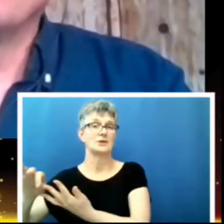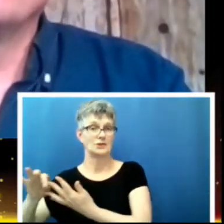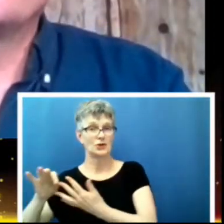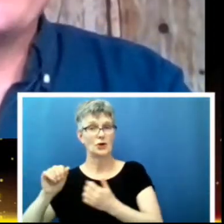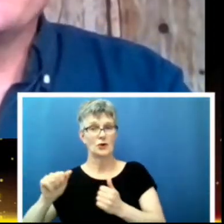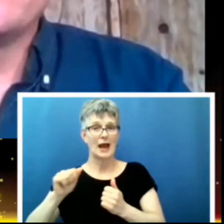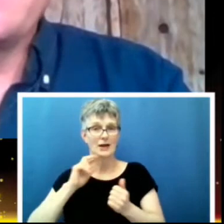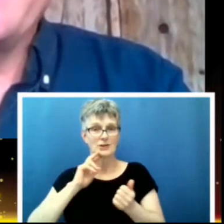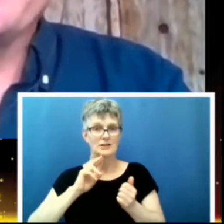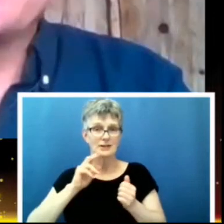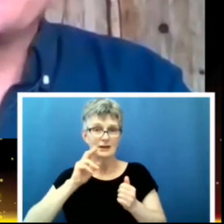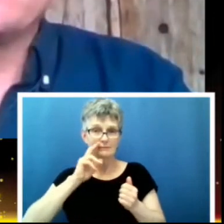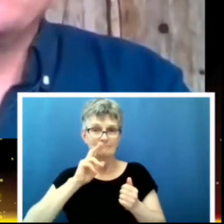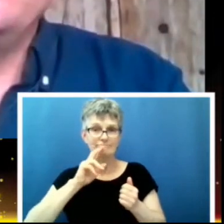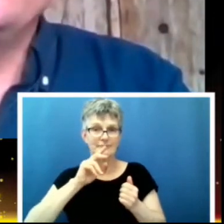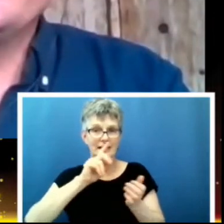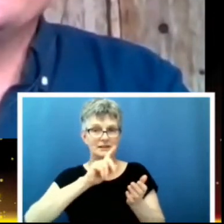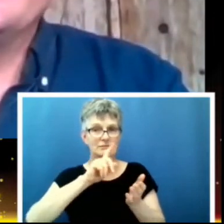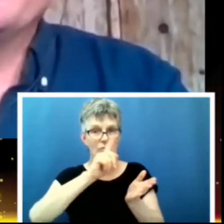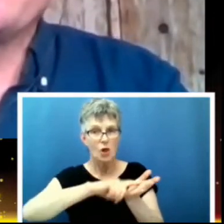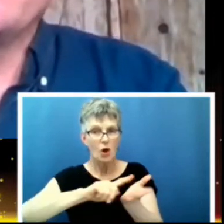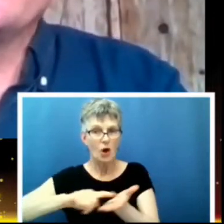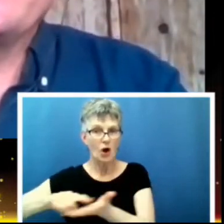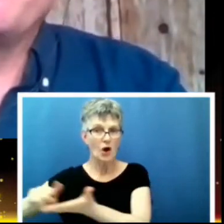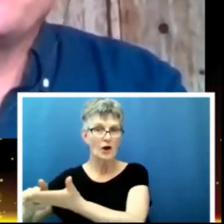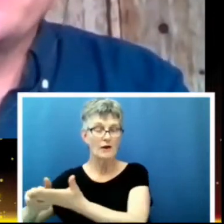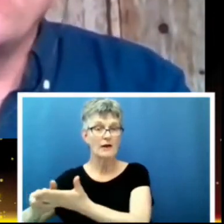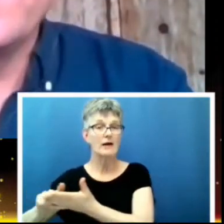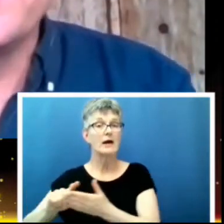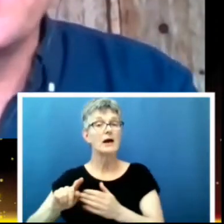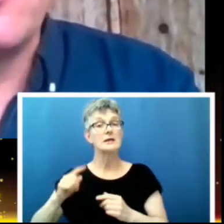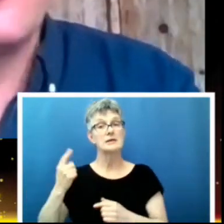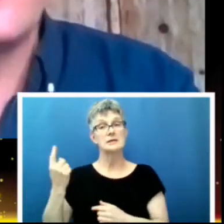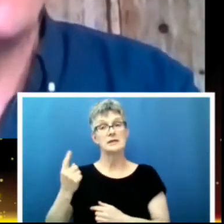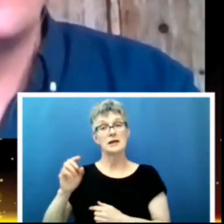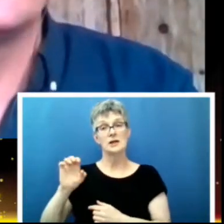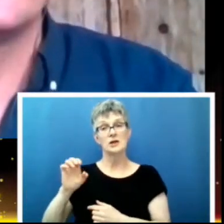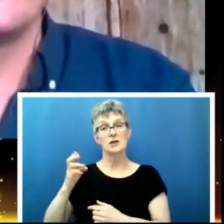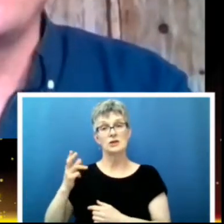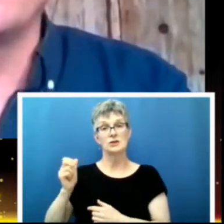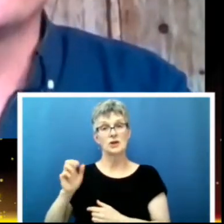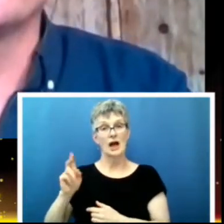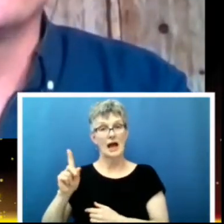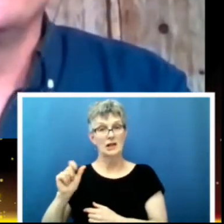Chandler asks, could you share tips on separating oneself from one's thoughts